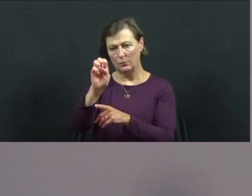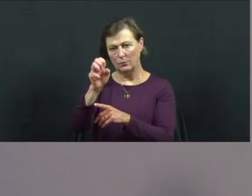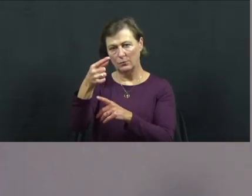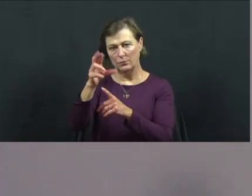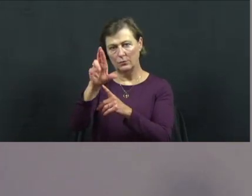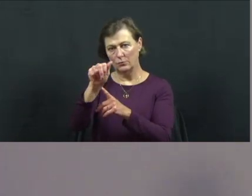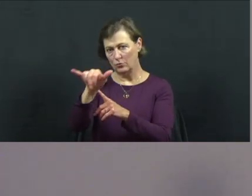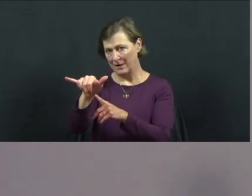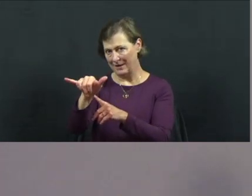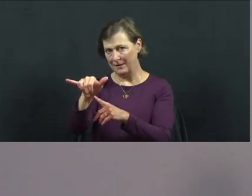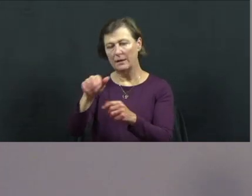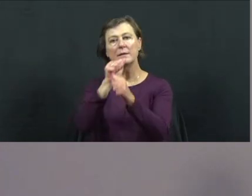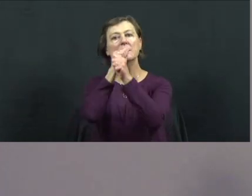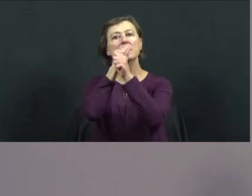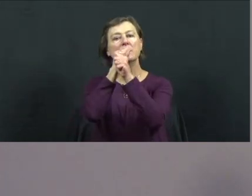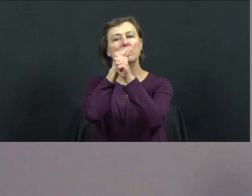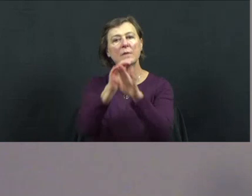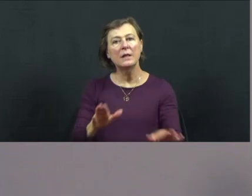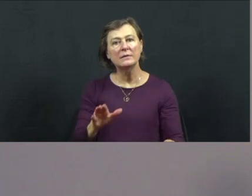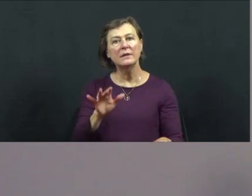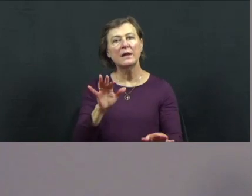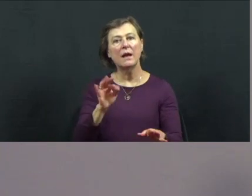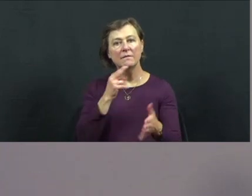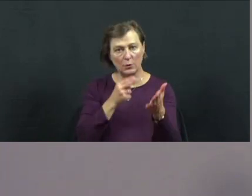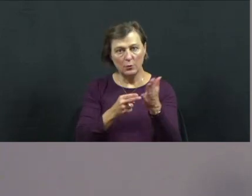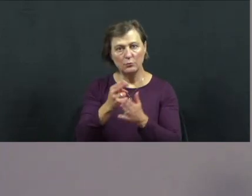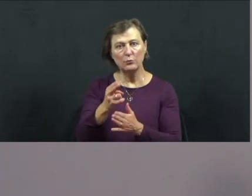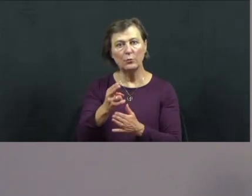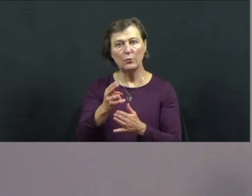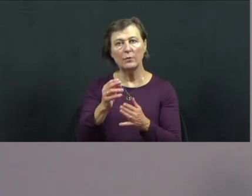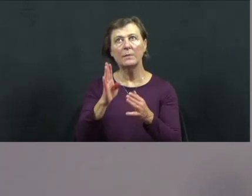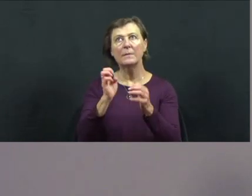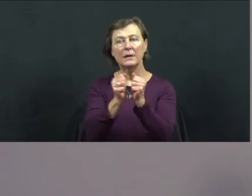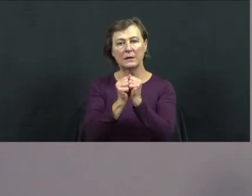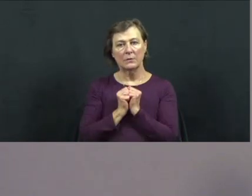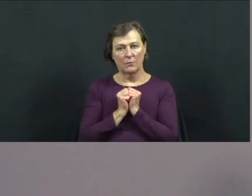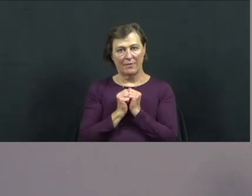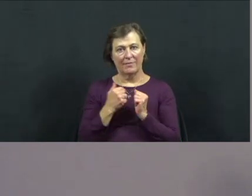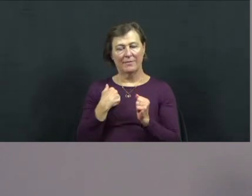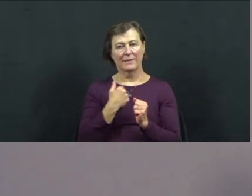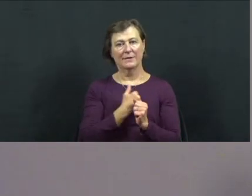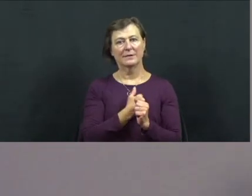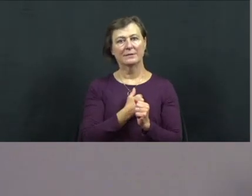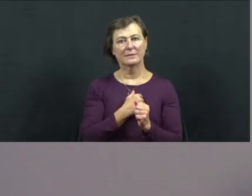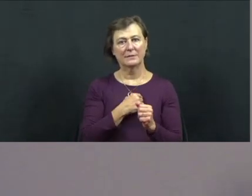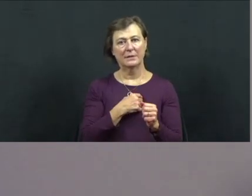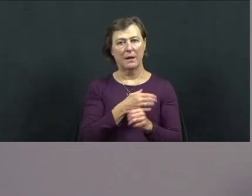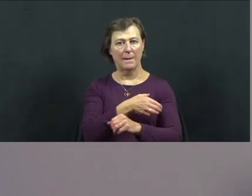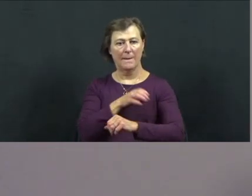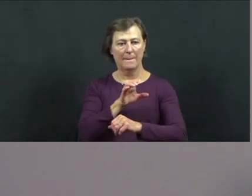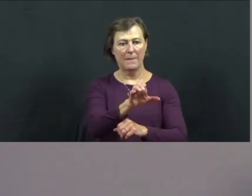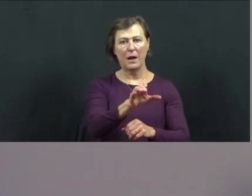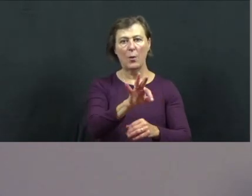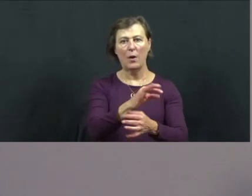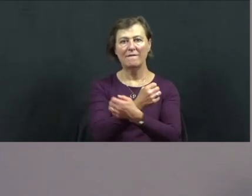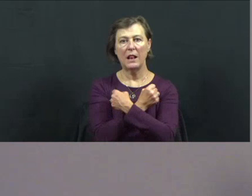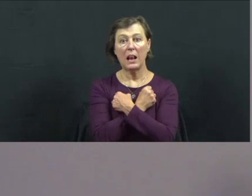"The blessing of truth, be upon us. The power of love, direct us, and sustain us.